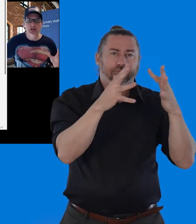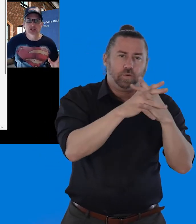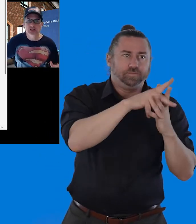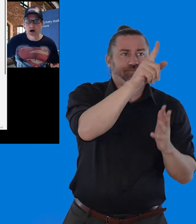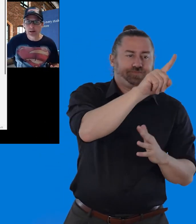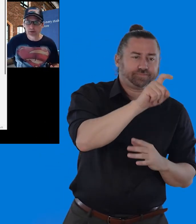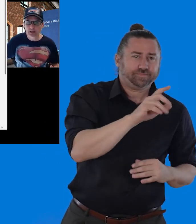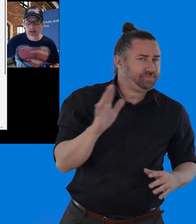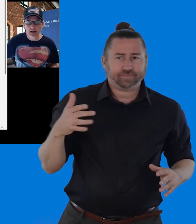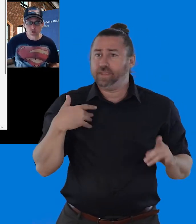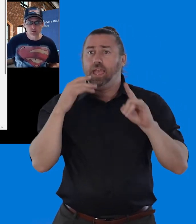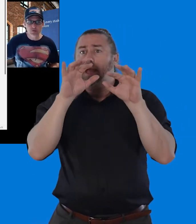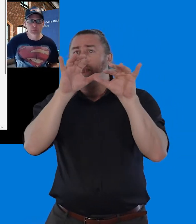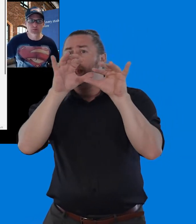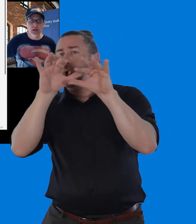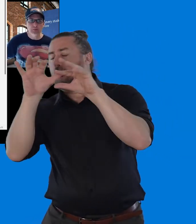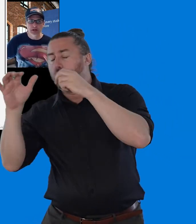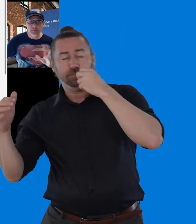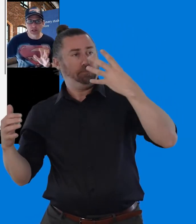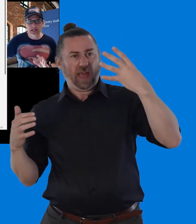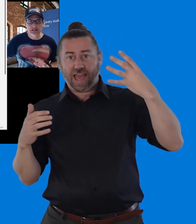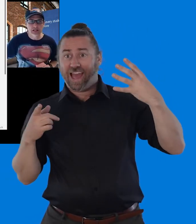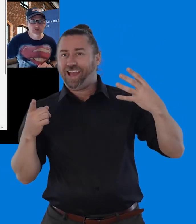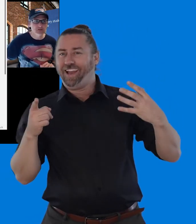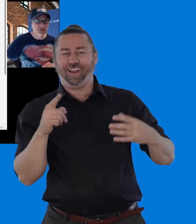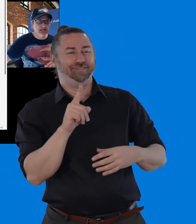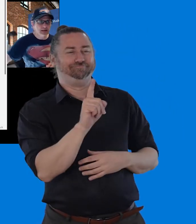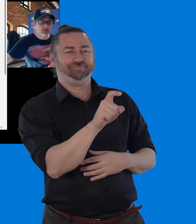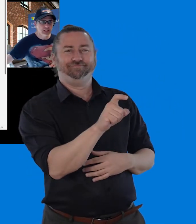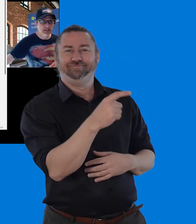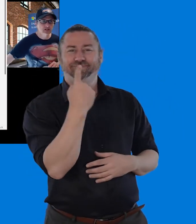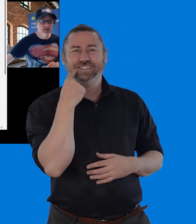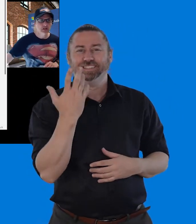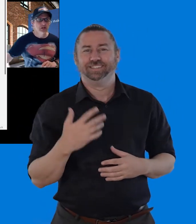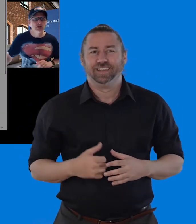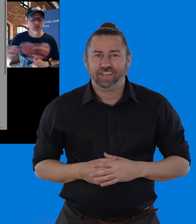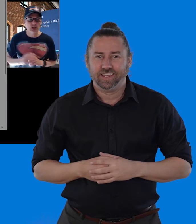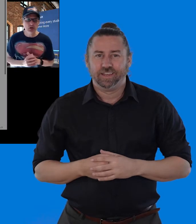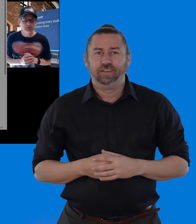I can just type it in there and look for it. But nevertheless, it lives in the View tab, so let's turn it on.